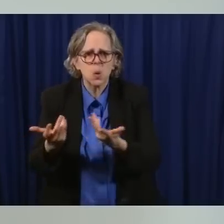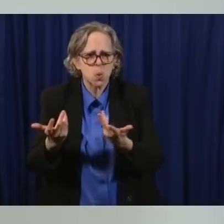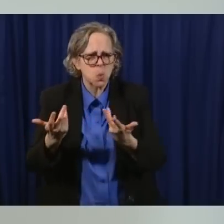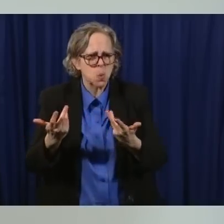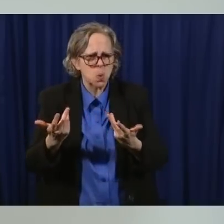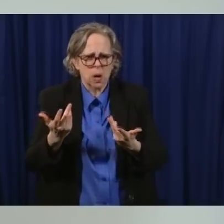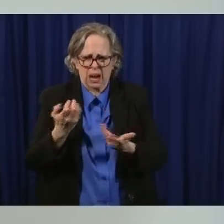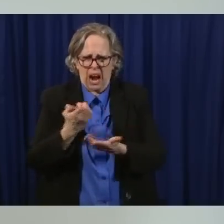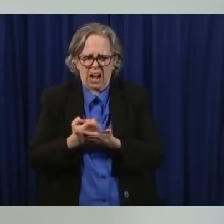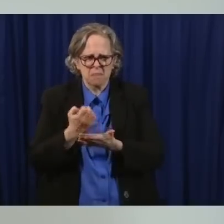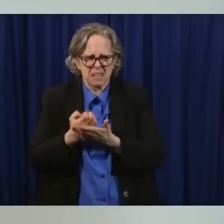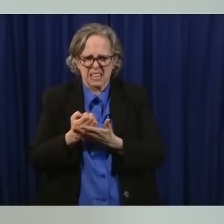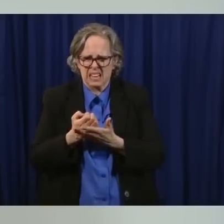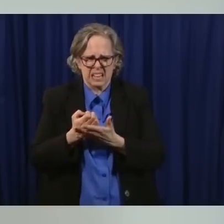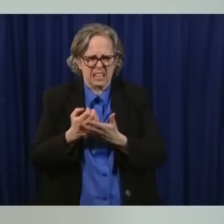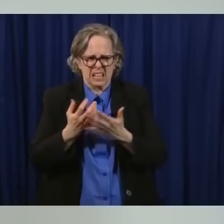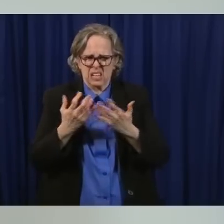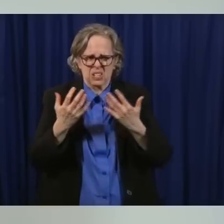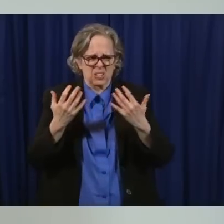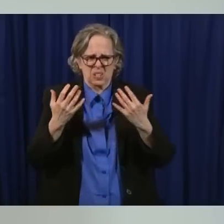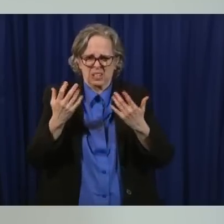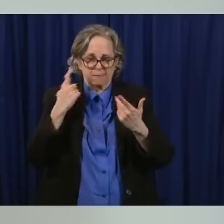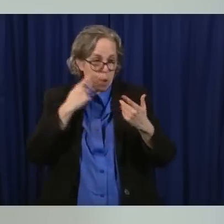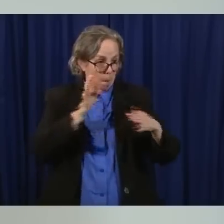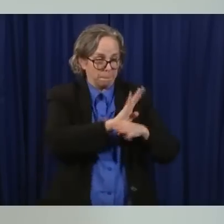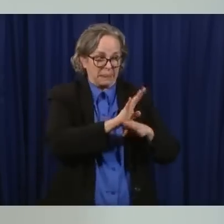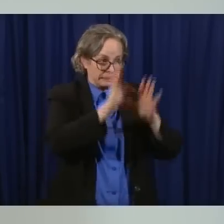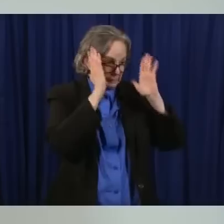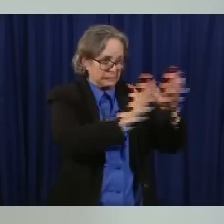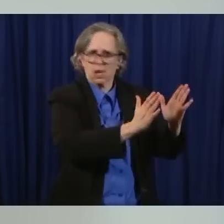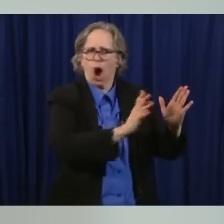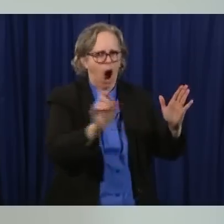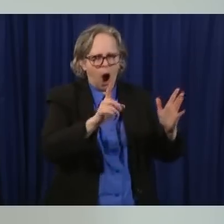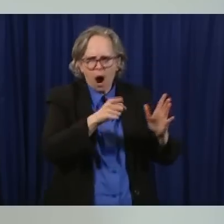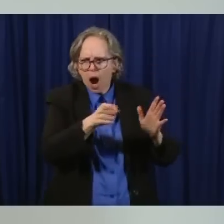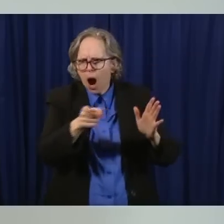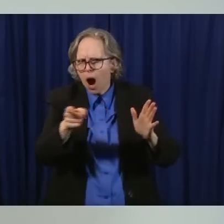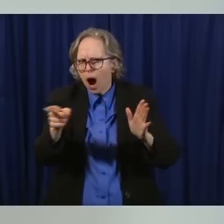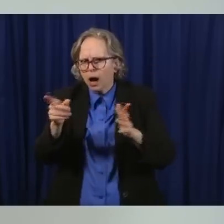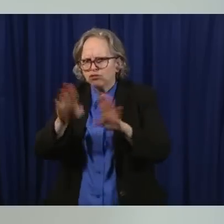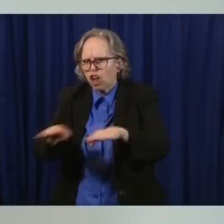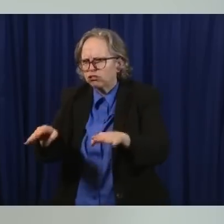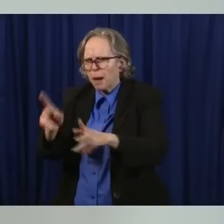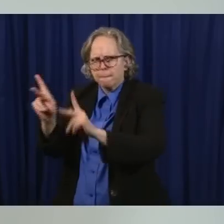HEAVILY ON CHILDREN, PARTICULARLY AT RISK CHILDREN, IT WILL AFFECT THE COST OF COLLEGE, AND OUR ABILITY TO PROTECT OUR NEIGHBORHOODS. SO ECONOMIC CONSEQUENCES ARE